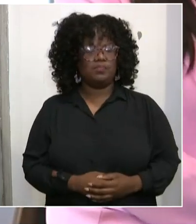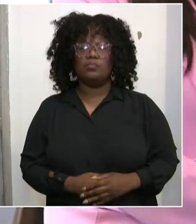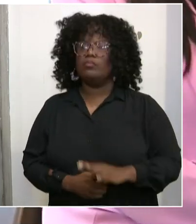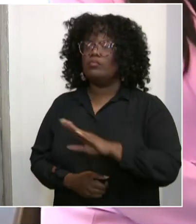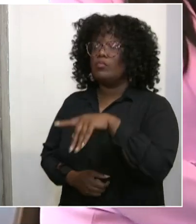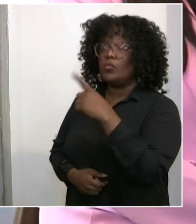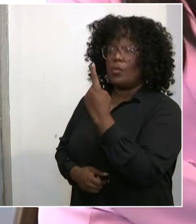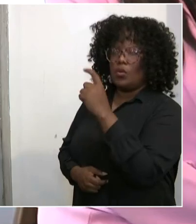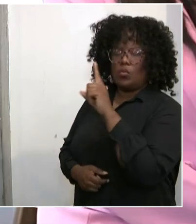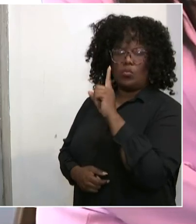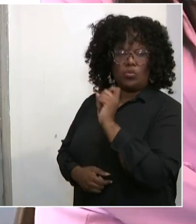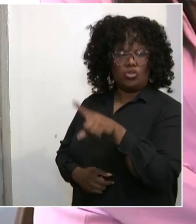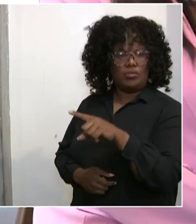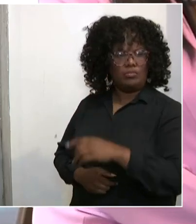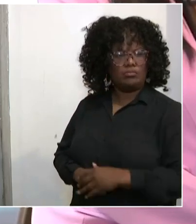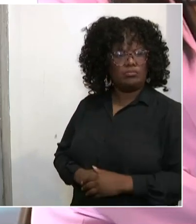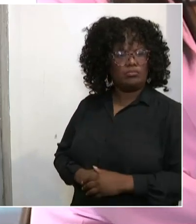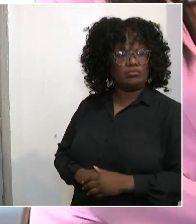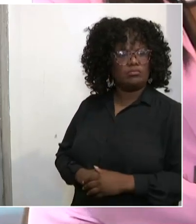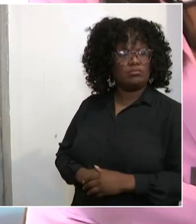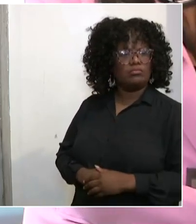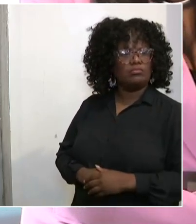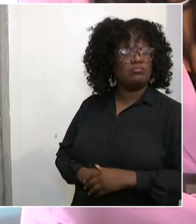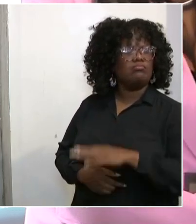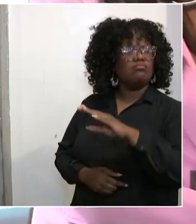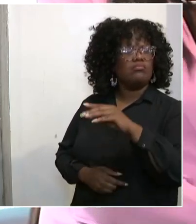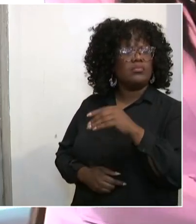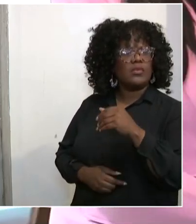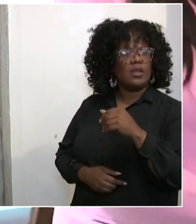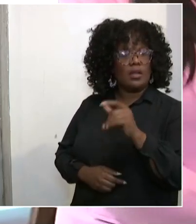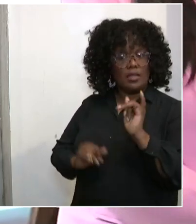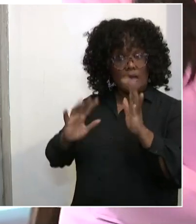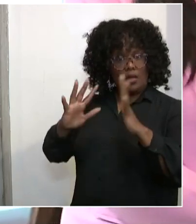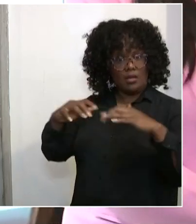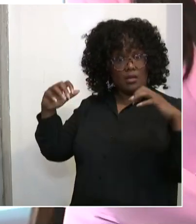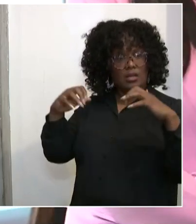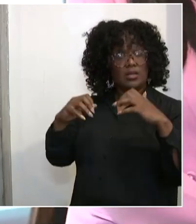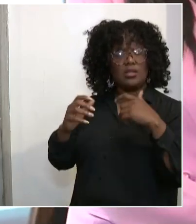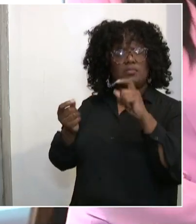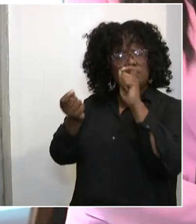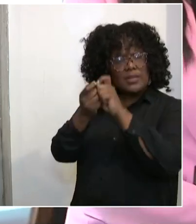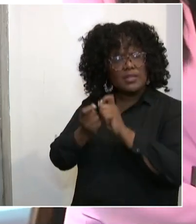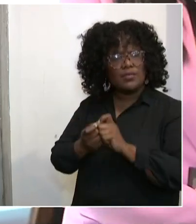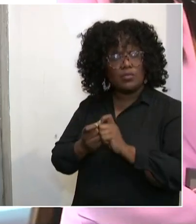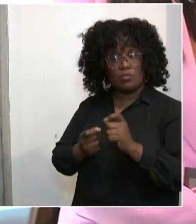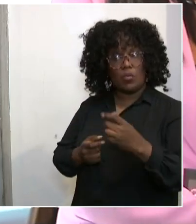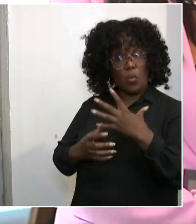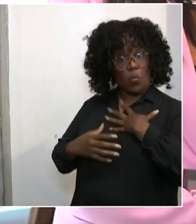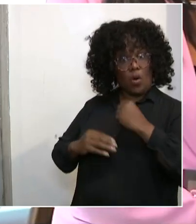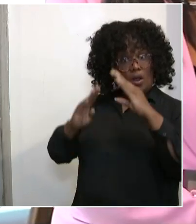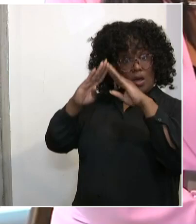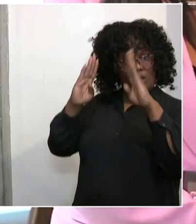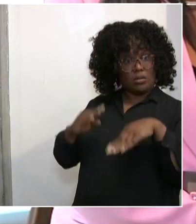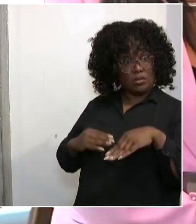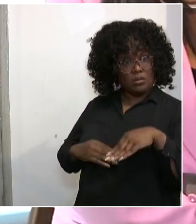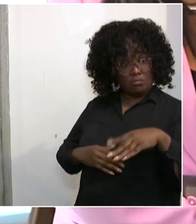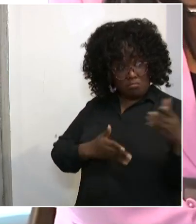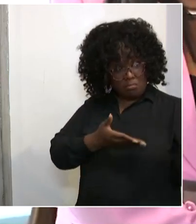Have you received any invite from the White House for the parade? I'm not sure, but what I have encouraged,